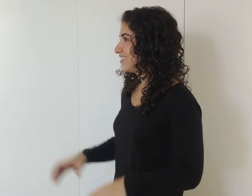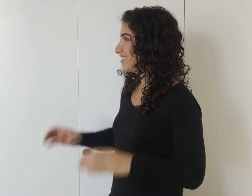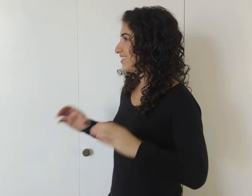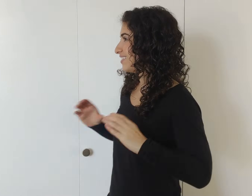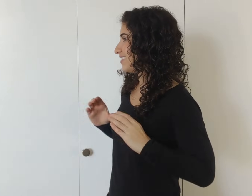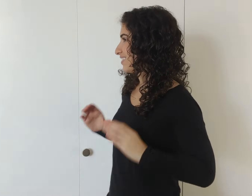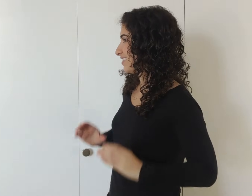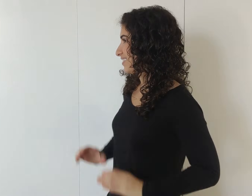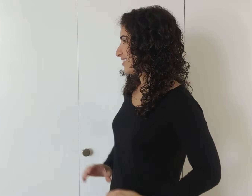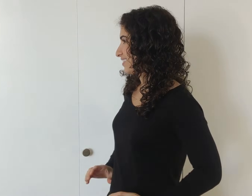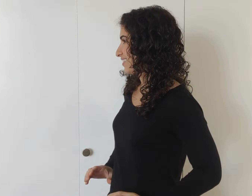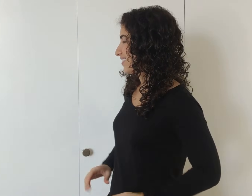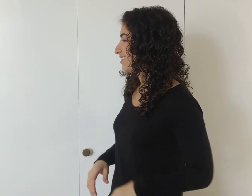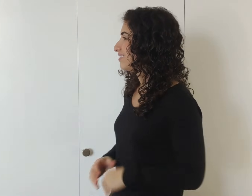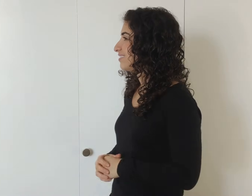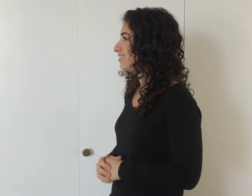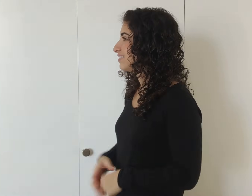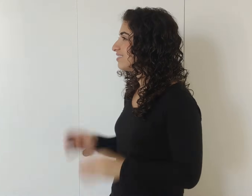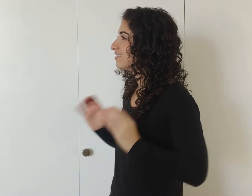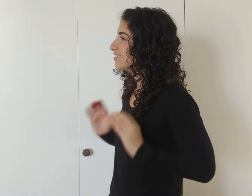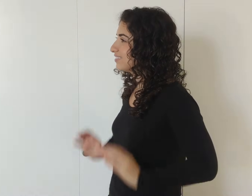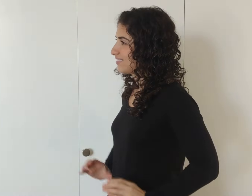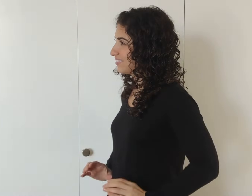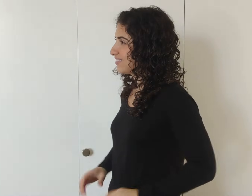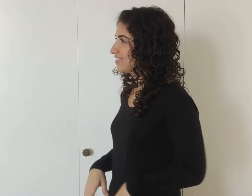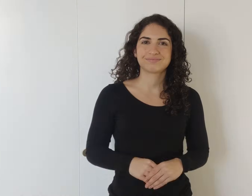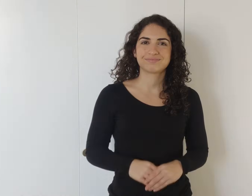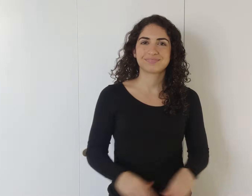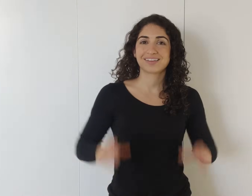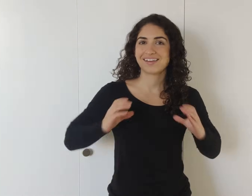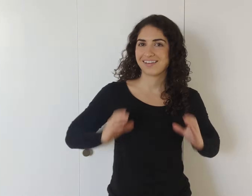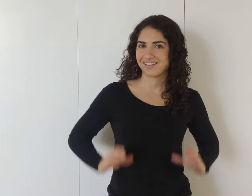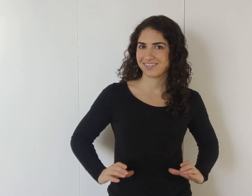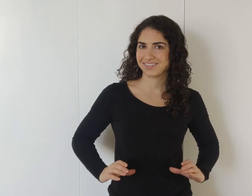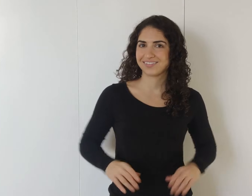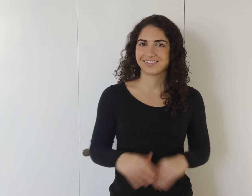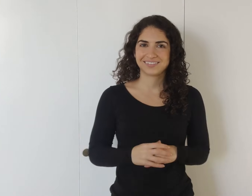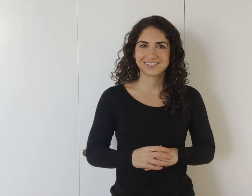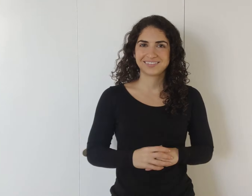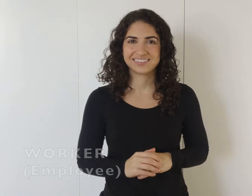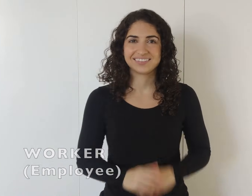CUSTOMER